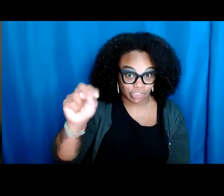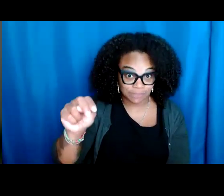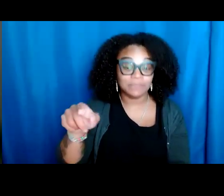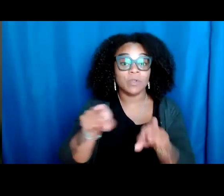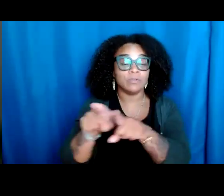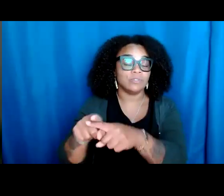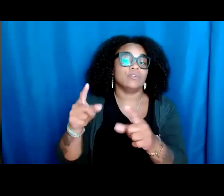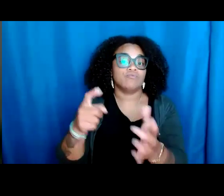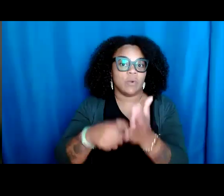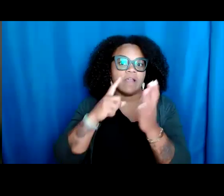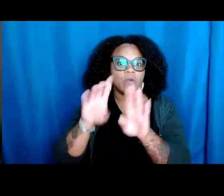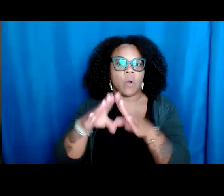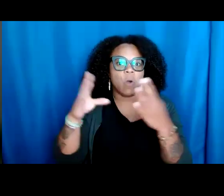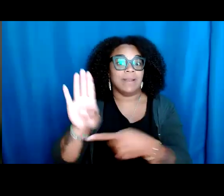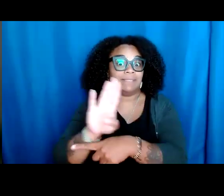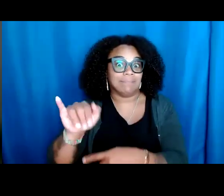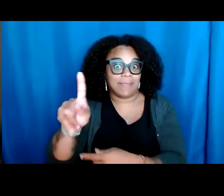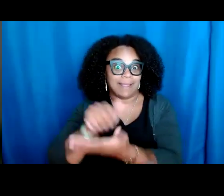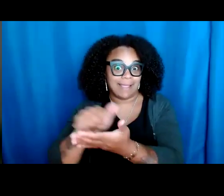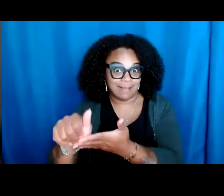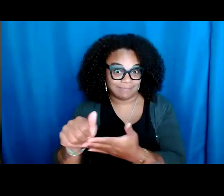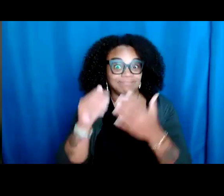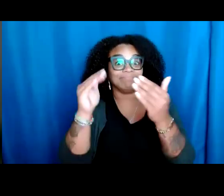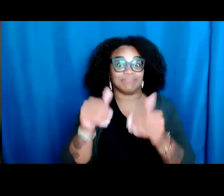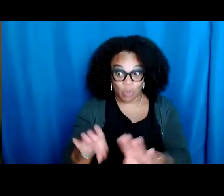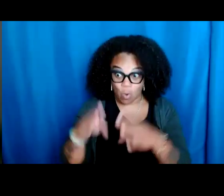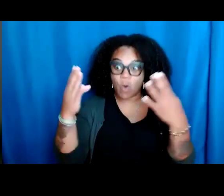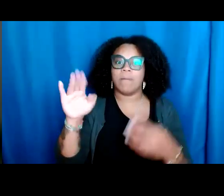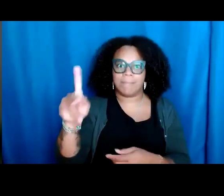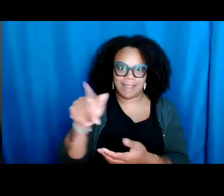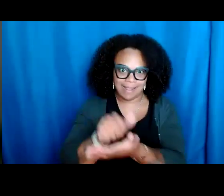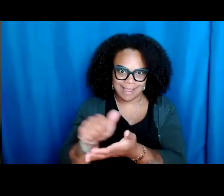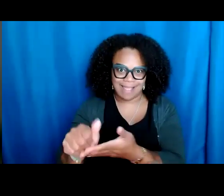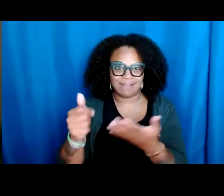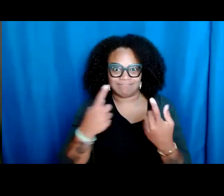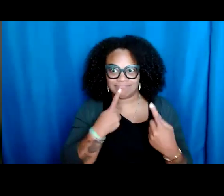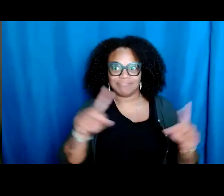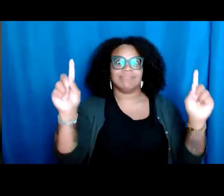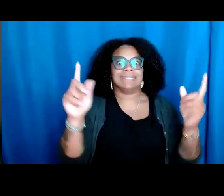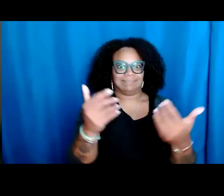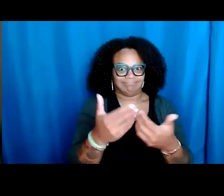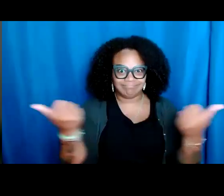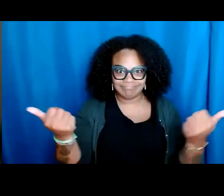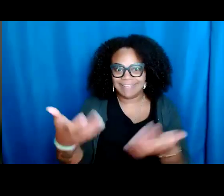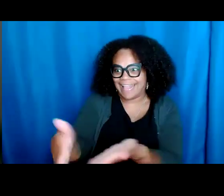He then opened his bank account, which will help keep his finances clean, legal and trackable,